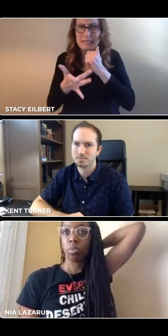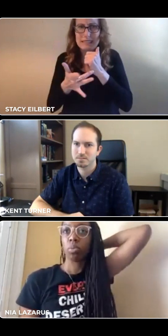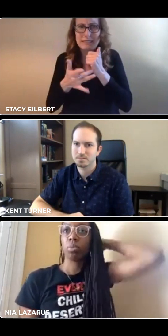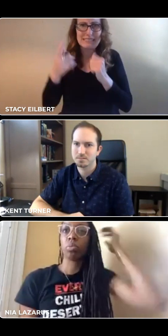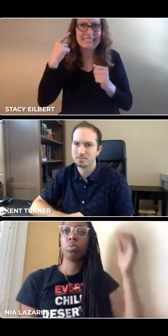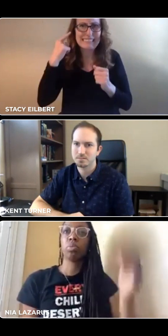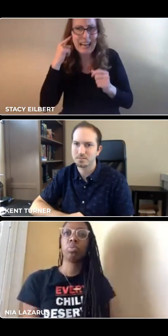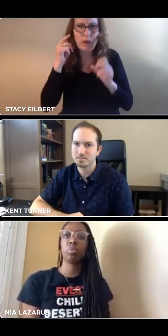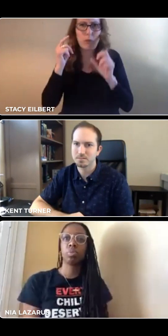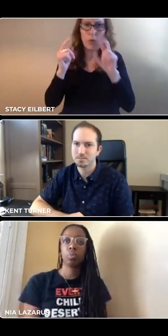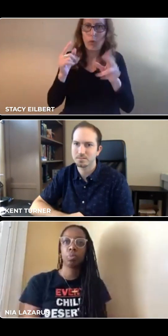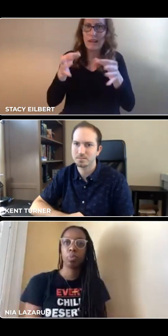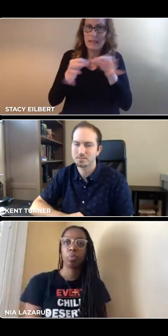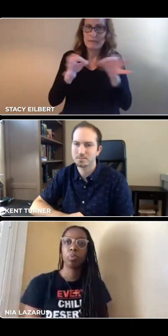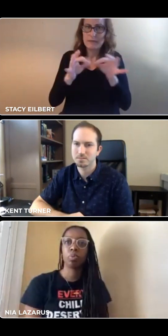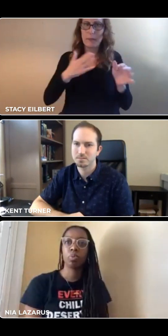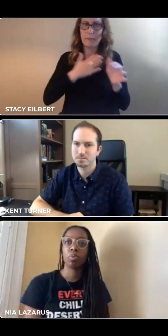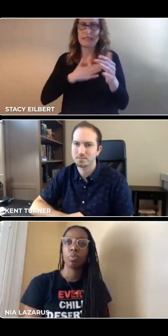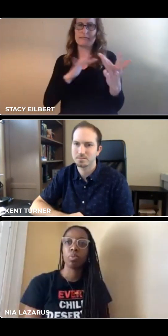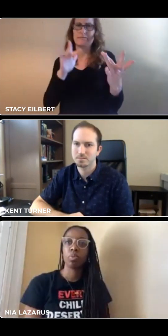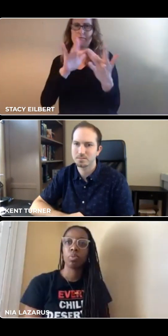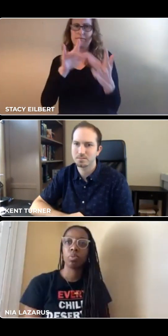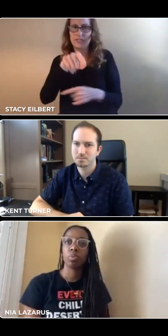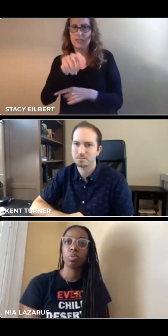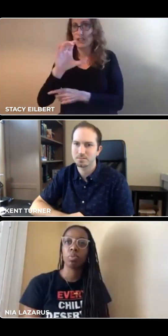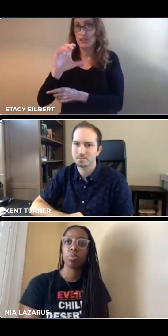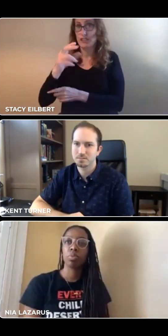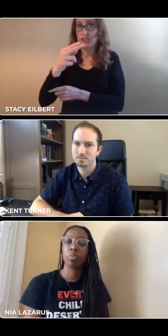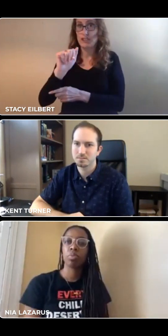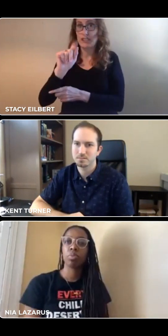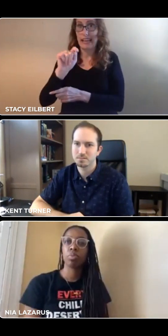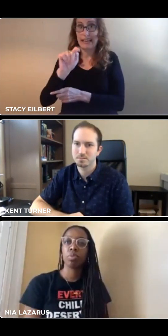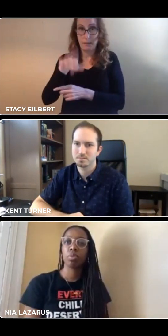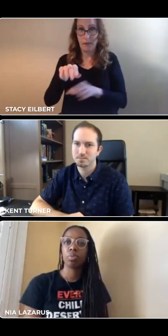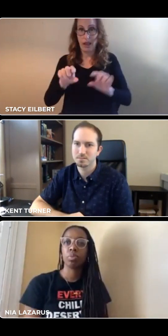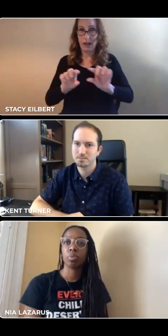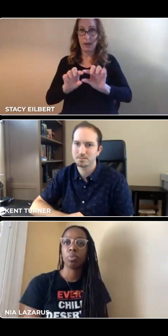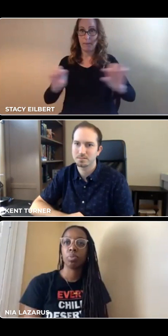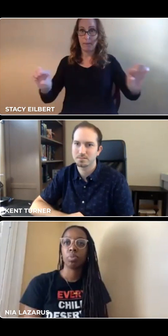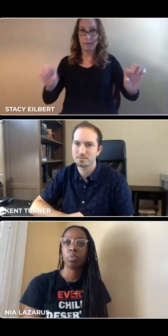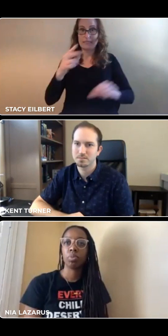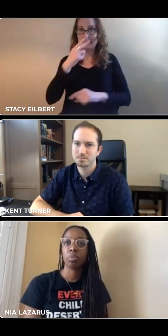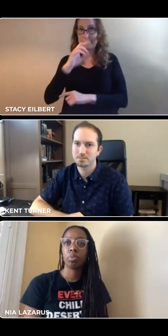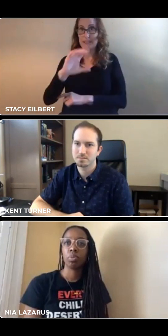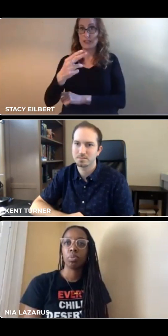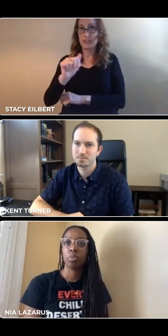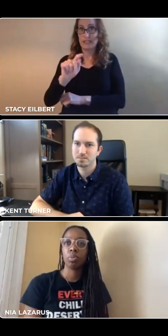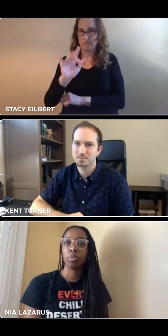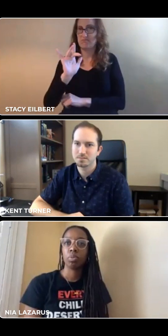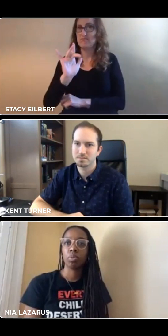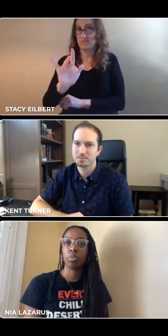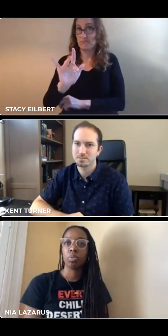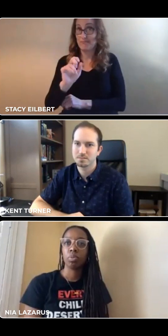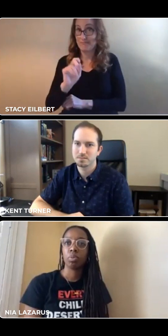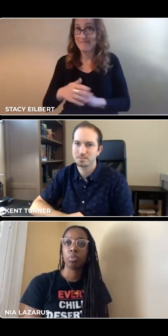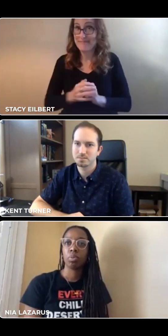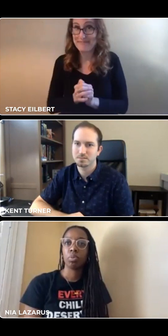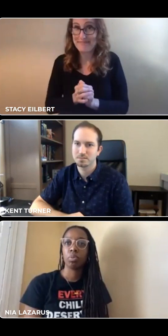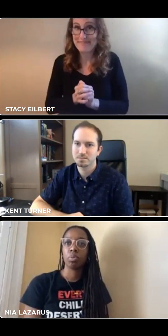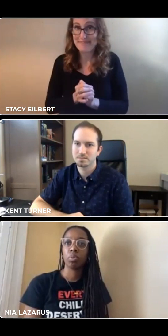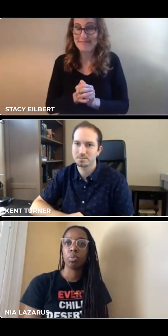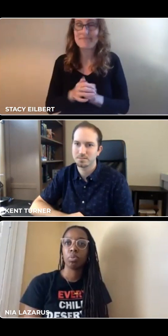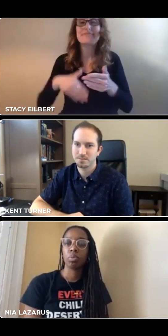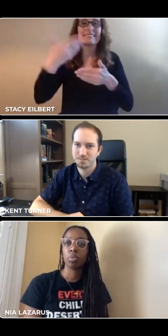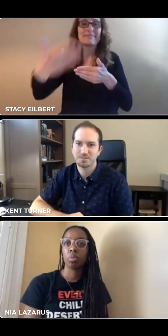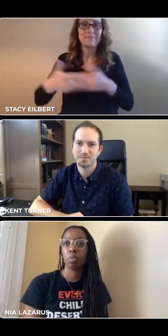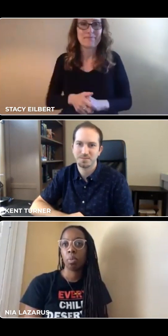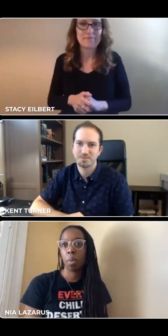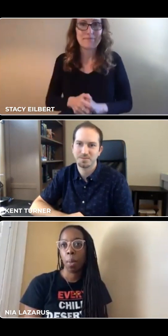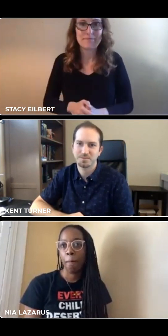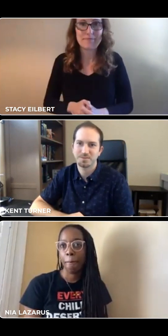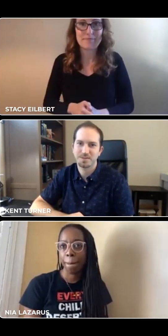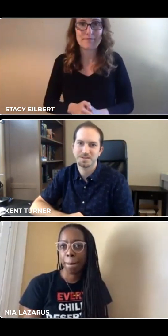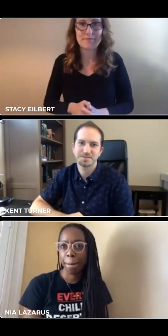Fourth, if you have any technical difficulties, click on the chat button, and you'll get helped by